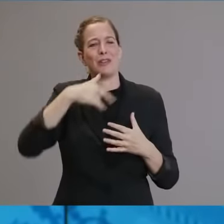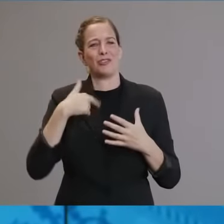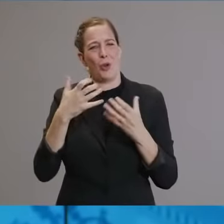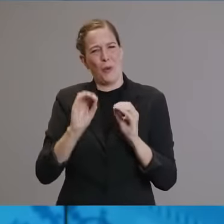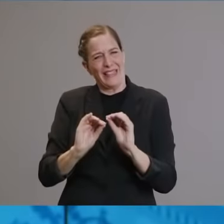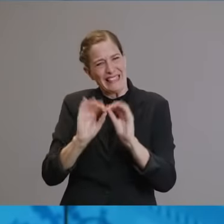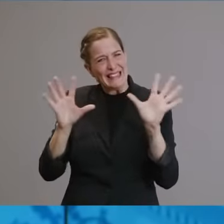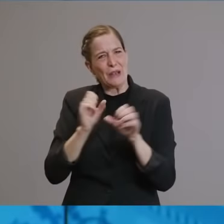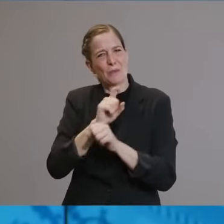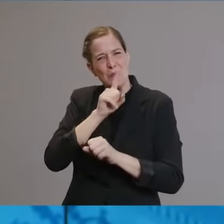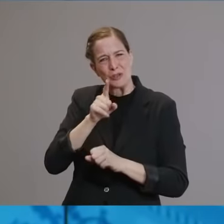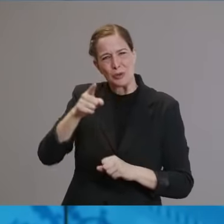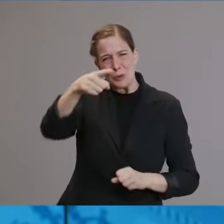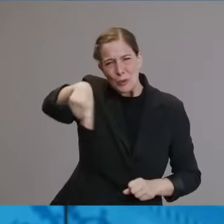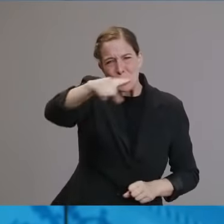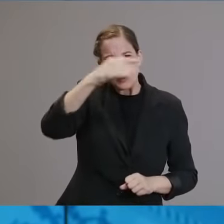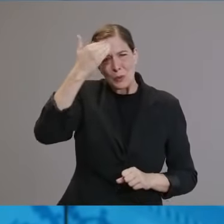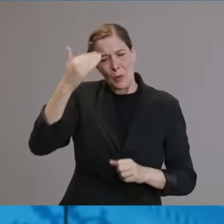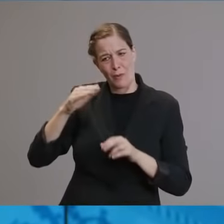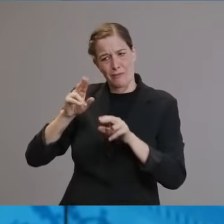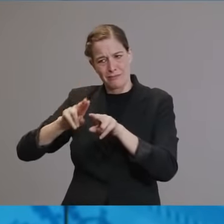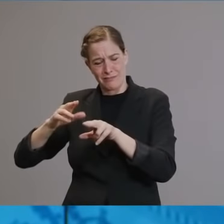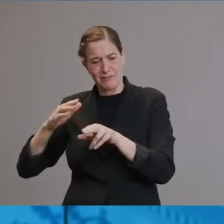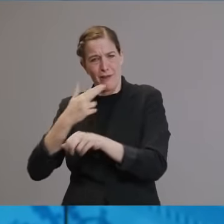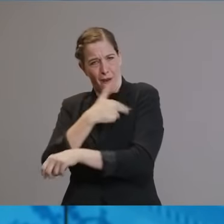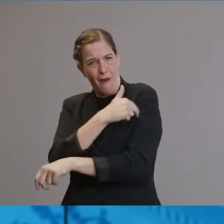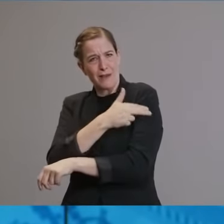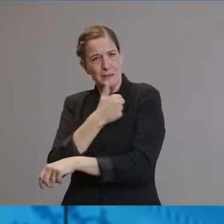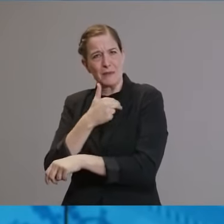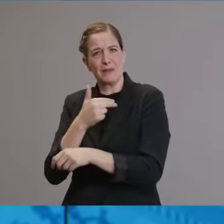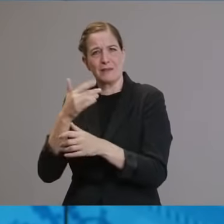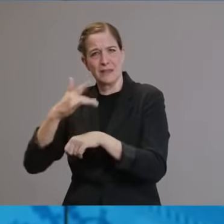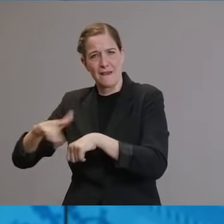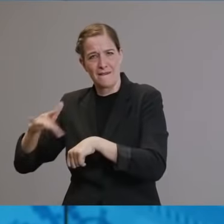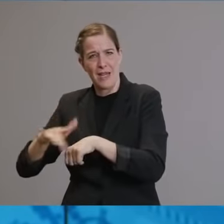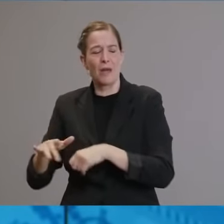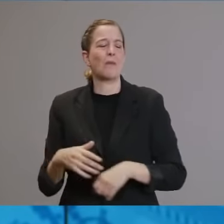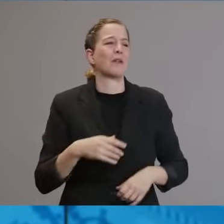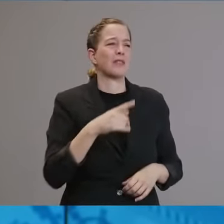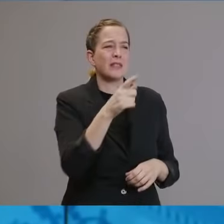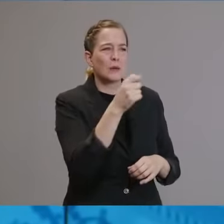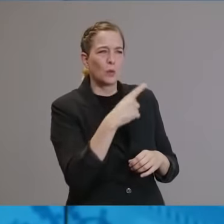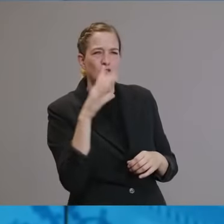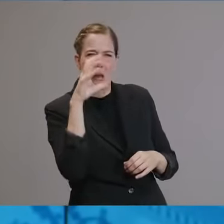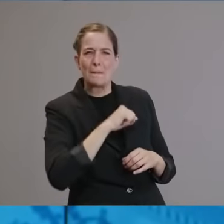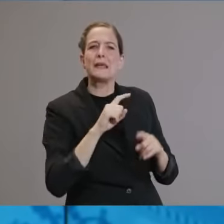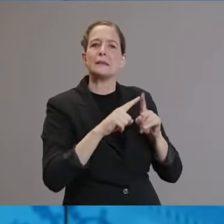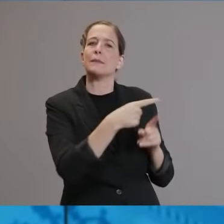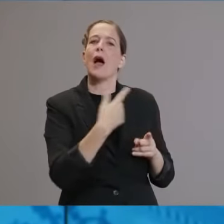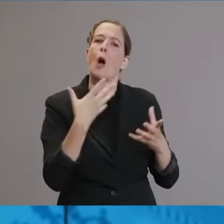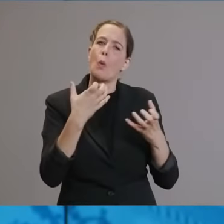I WANT PEOPLE TO WEAR MASKS WHEN THEY CAN'T SOCIALLY DISTANCE.